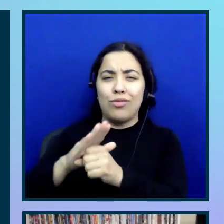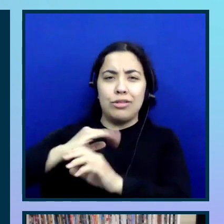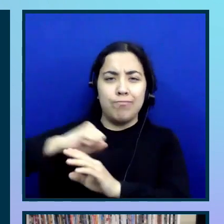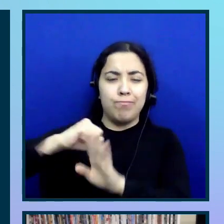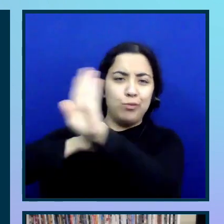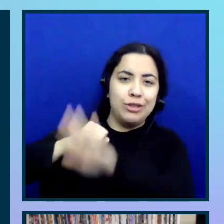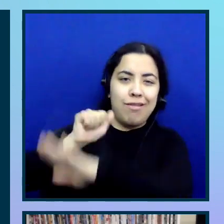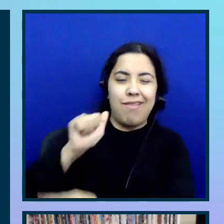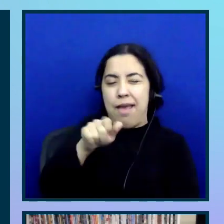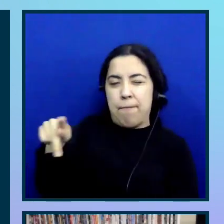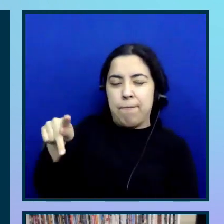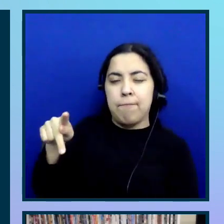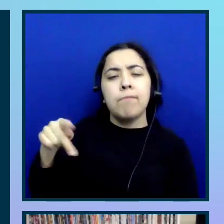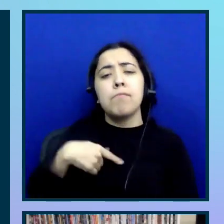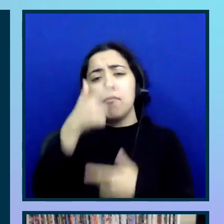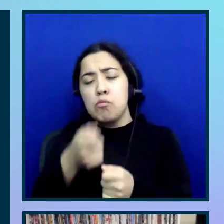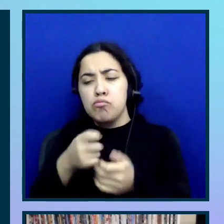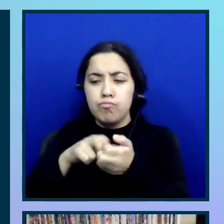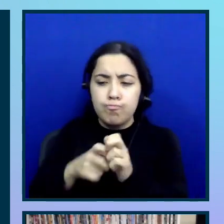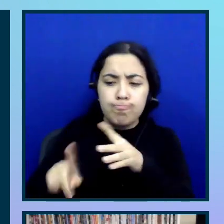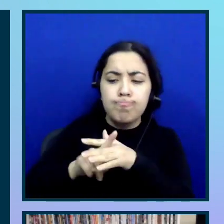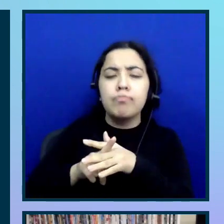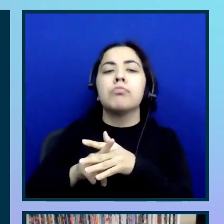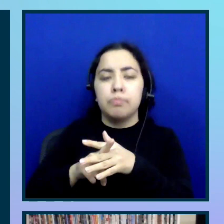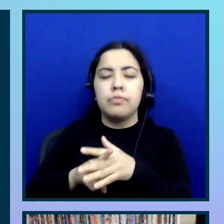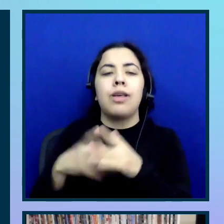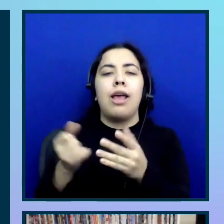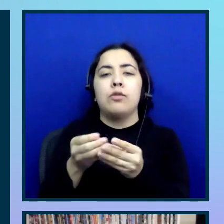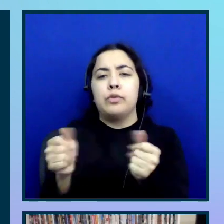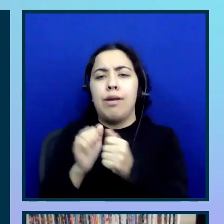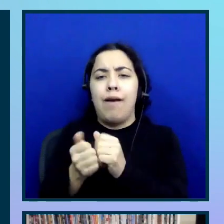some of the more interesting issues that I found, and the related solutions to those issues.